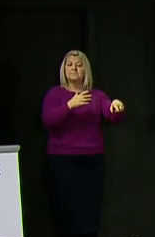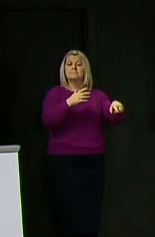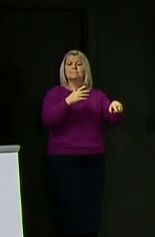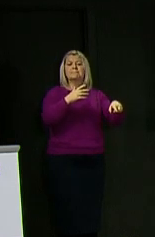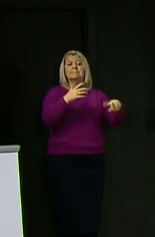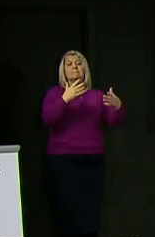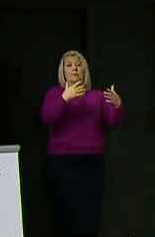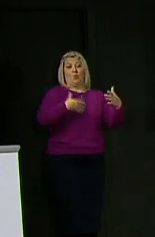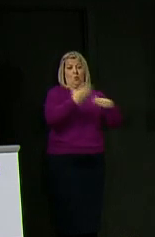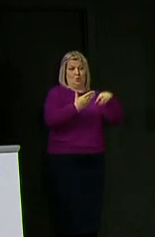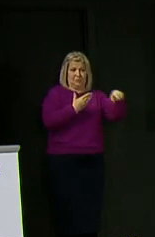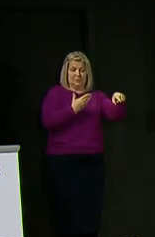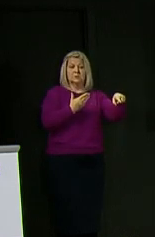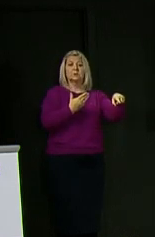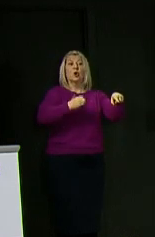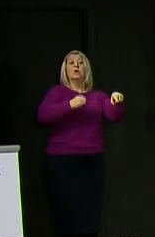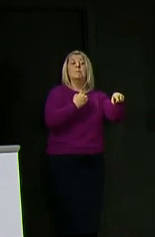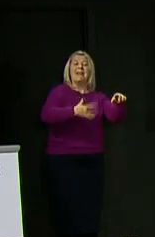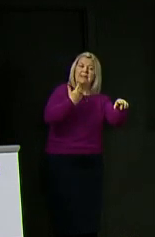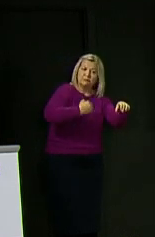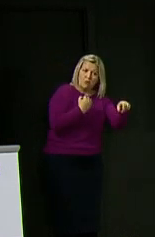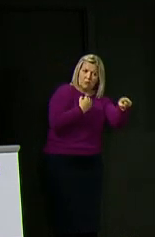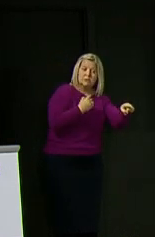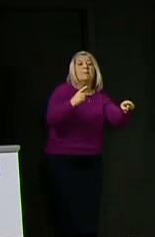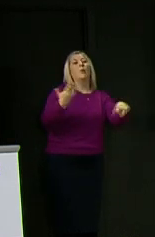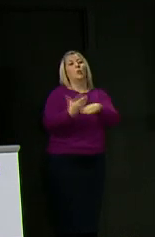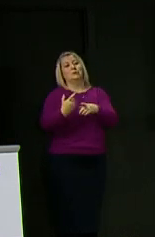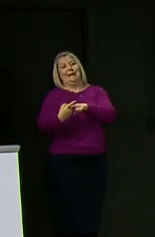industry is in England, he has been contacted and told that he is expected to be returning